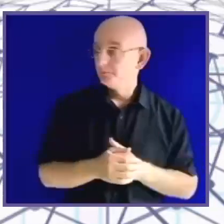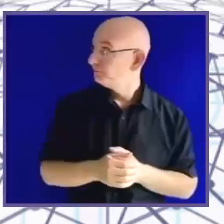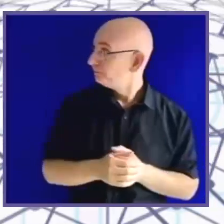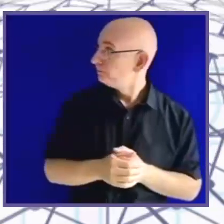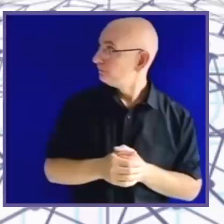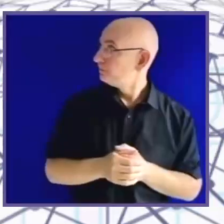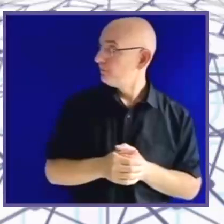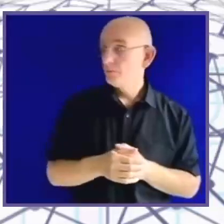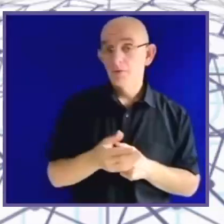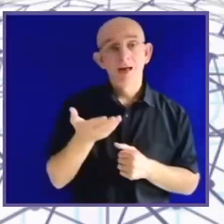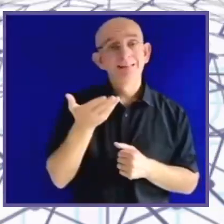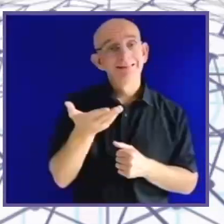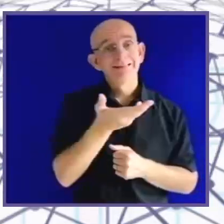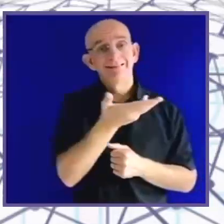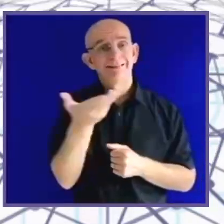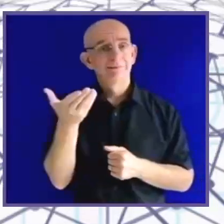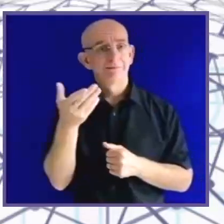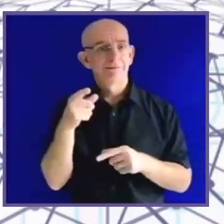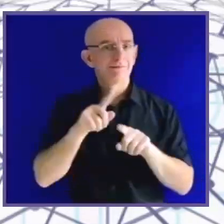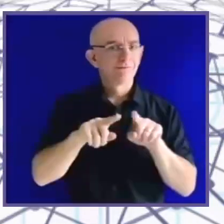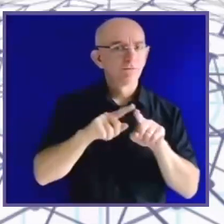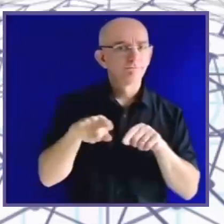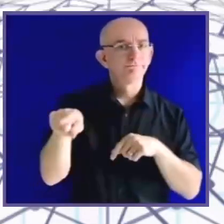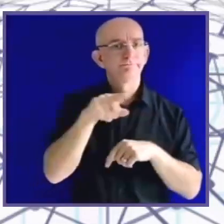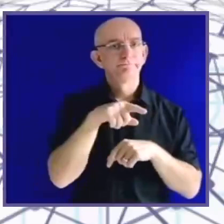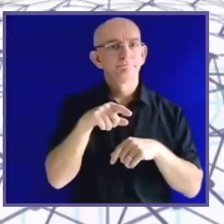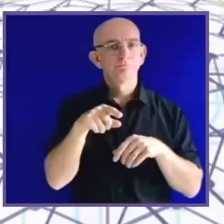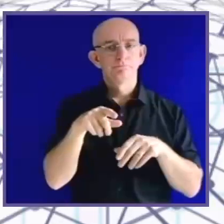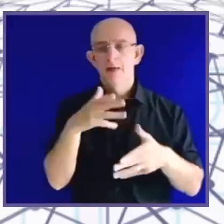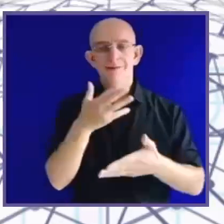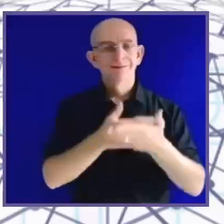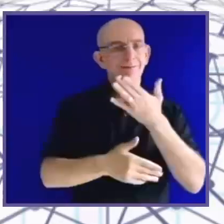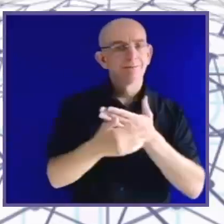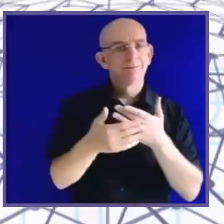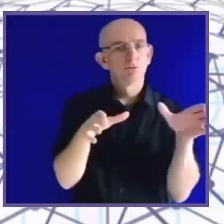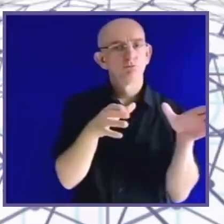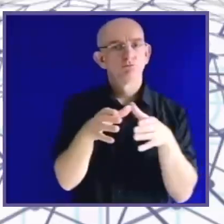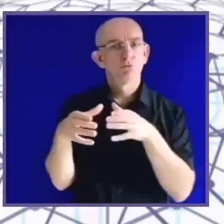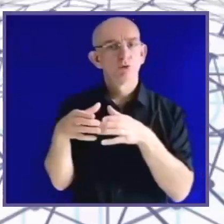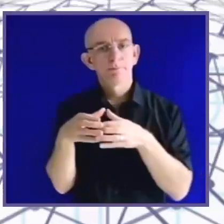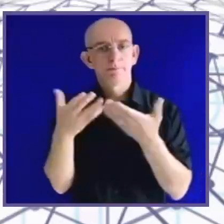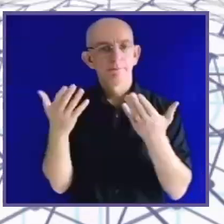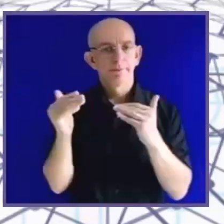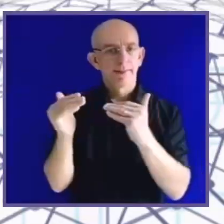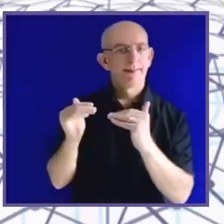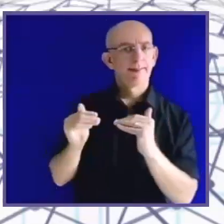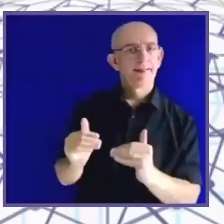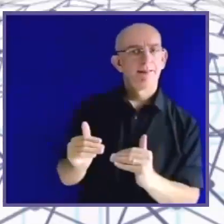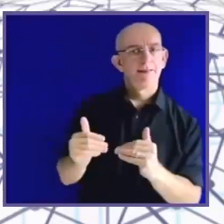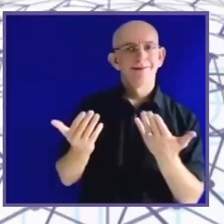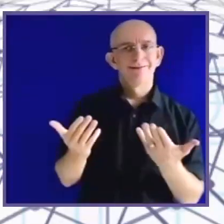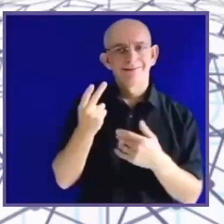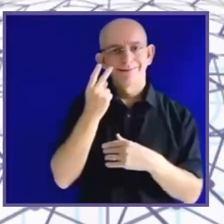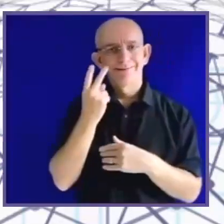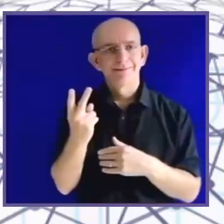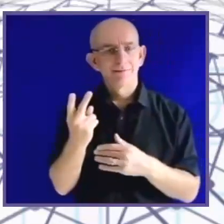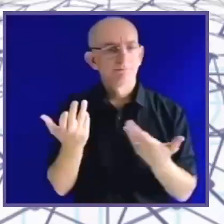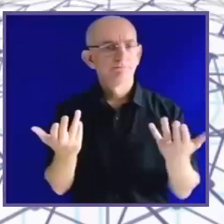disability movement identifies one of the reasons might be limited participation of